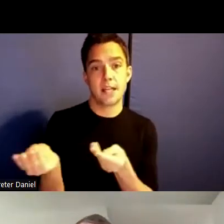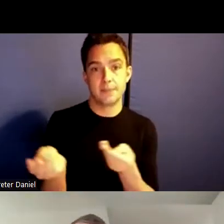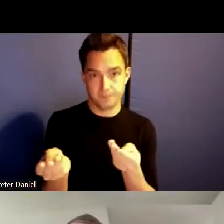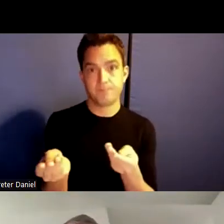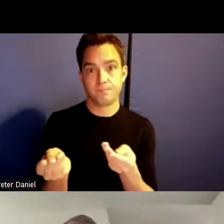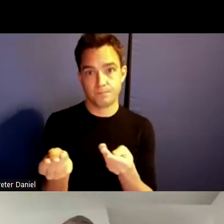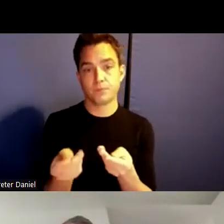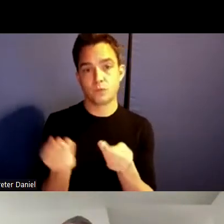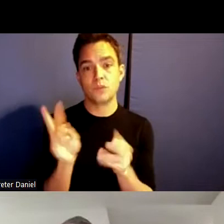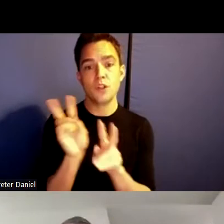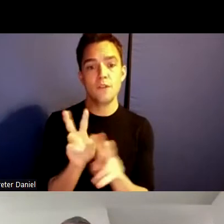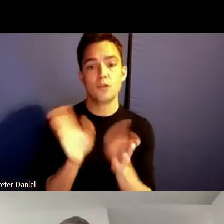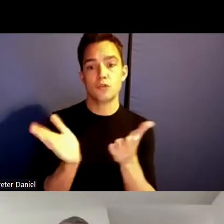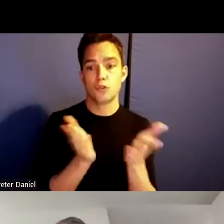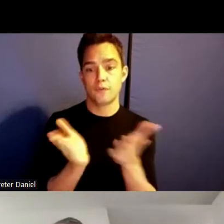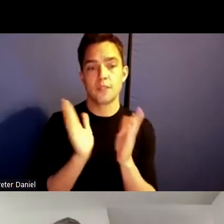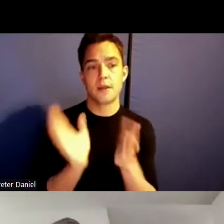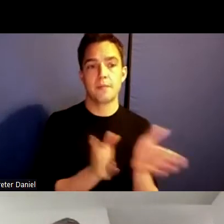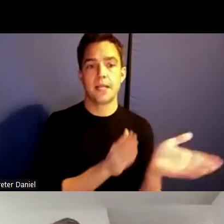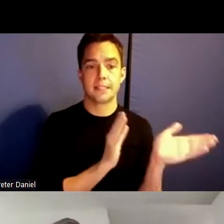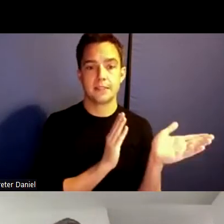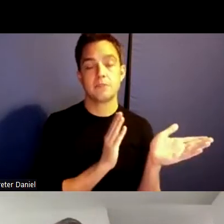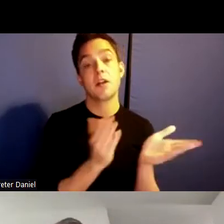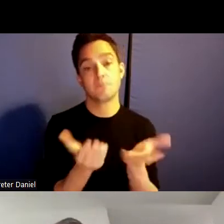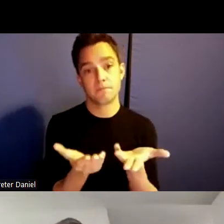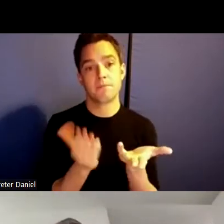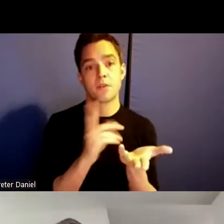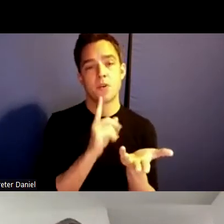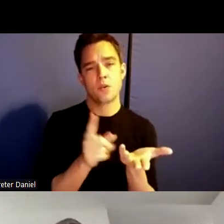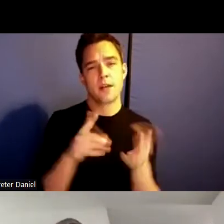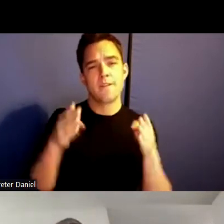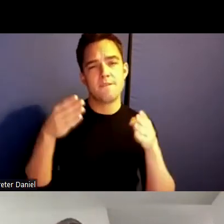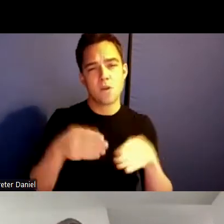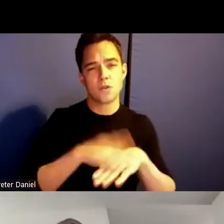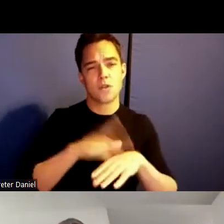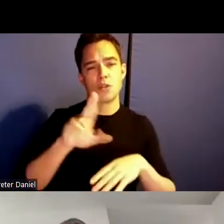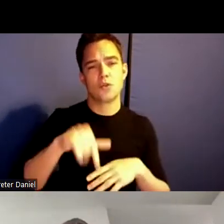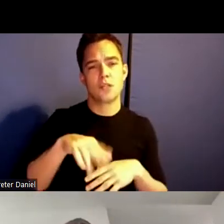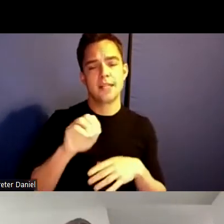funeral services and planning that, that are really focused on the unique gifts of every person